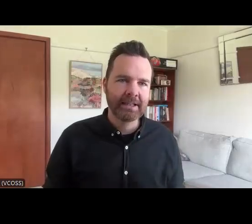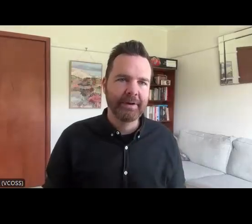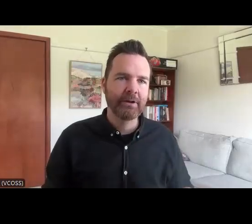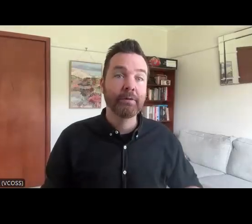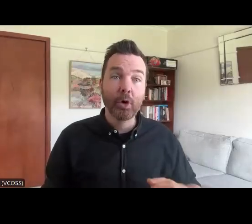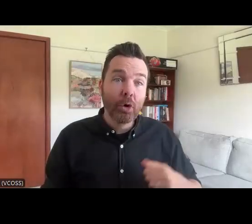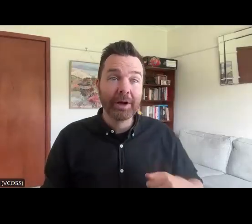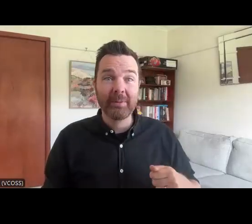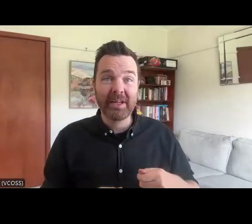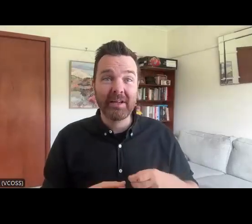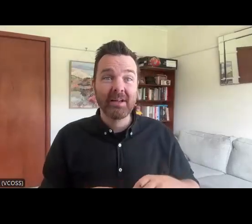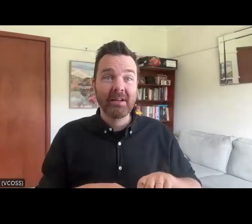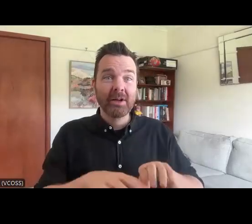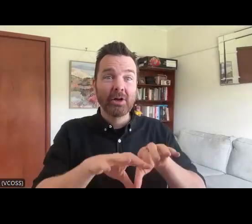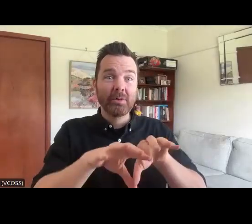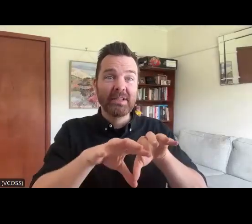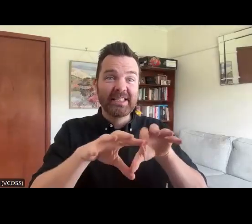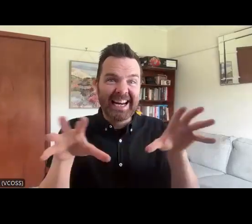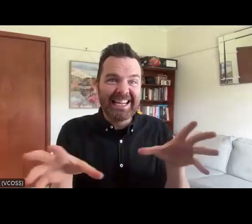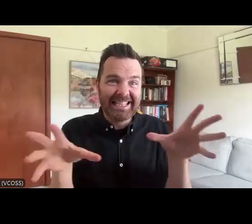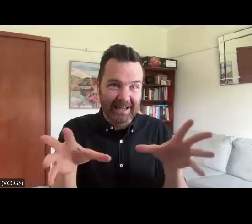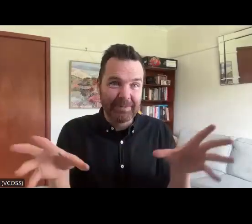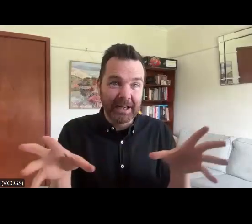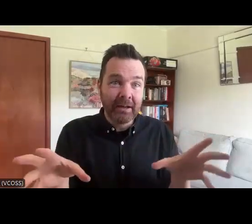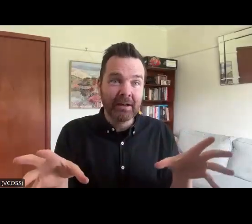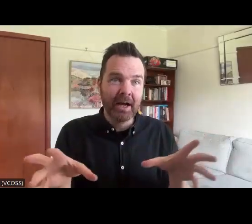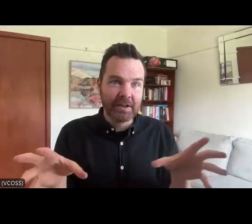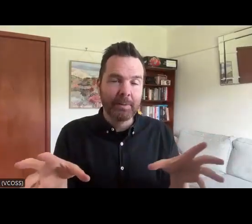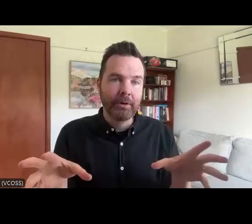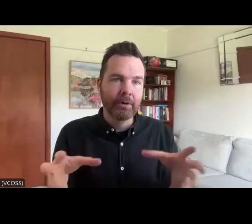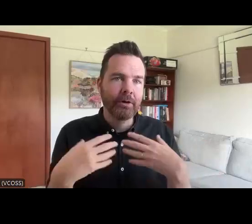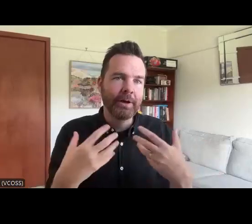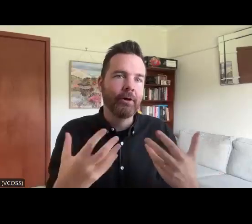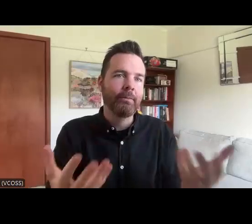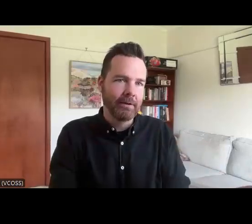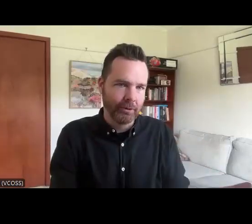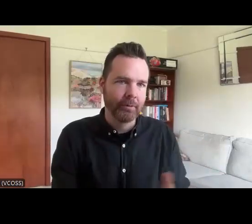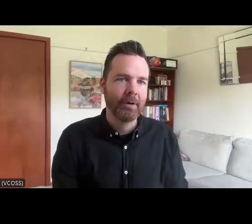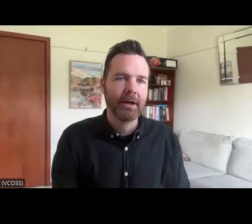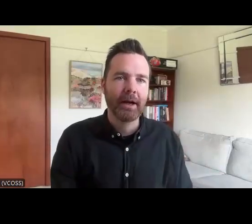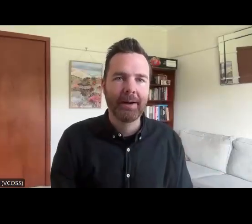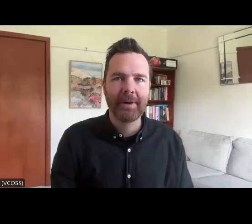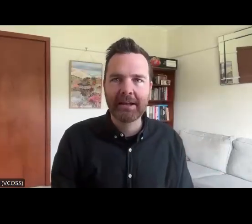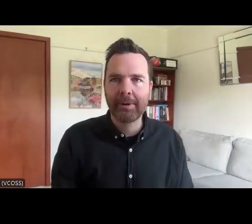as effective, or we're going to be you know saying something unspoken that we don't mean to. Either